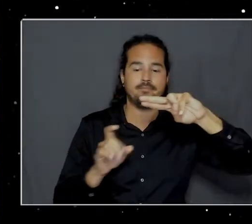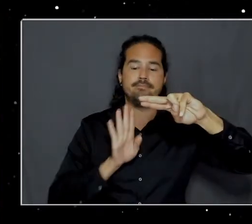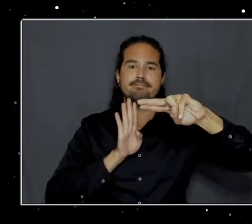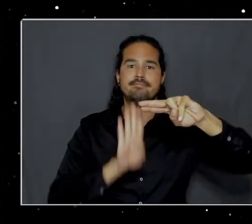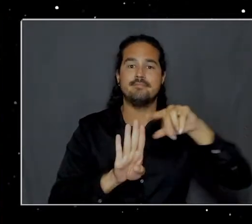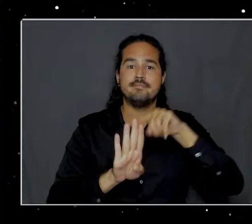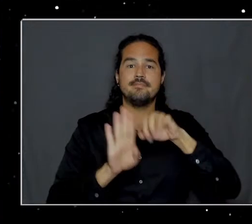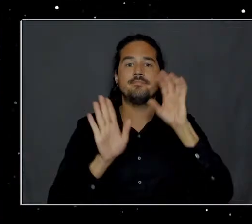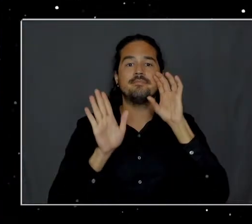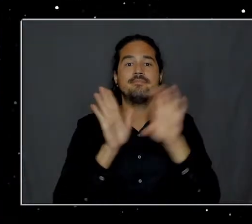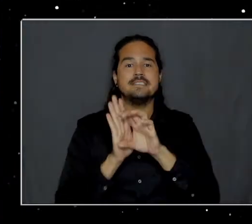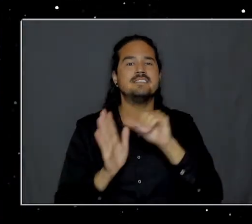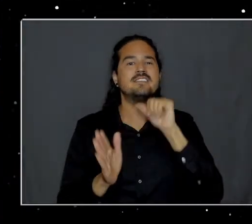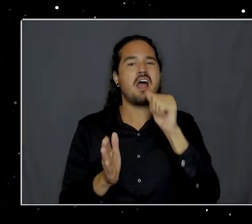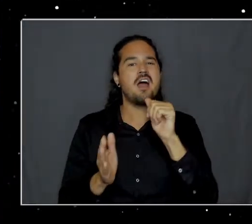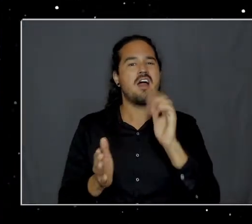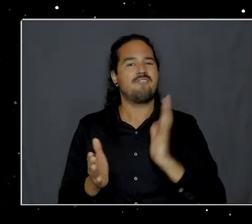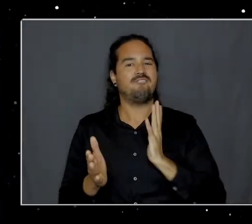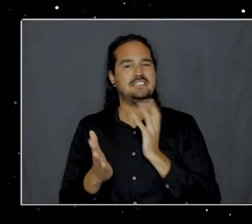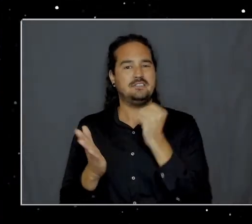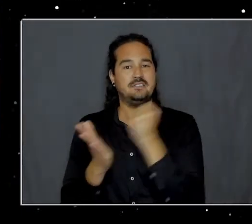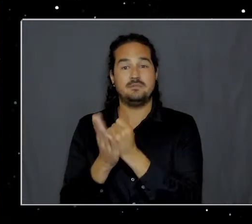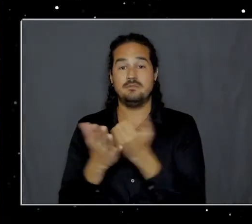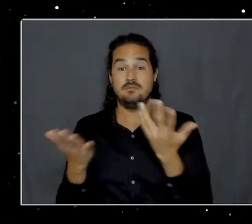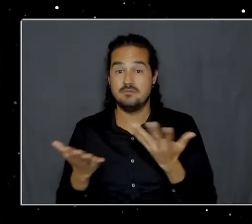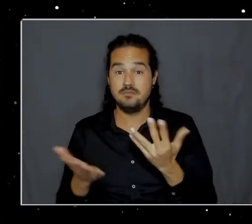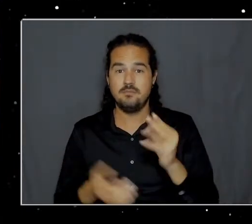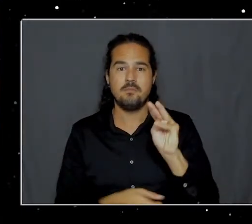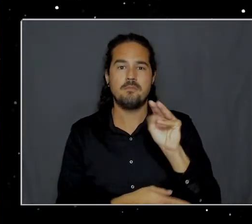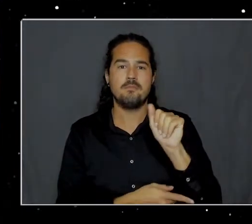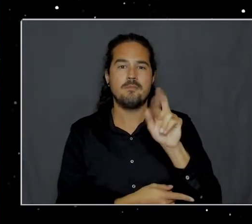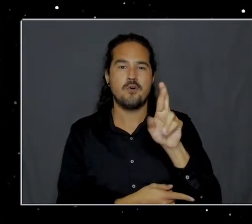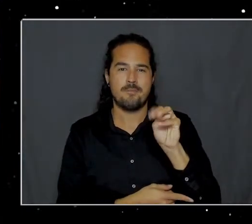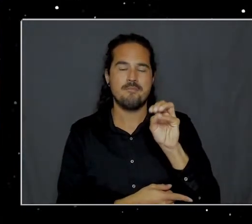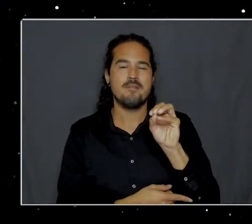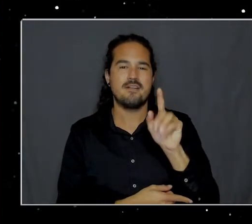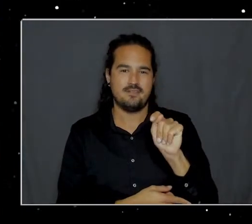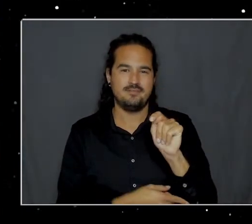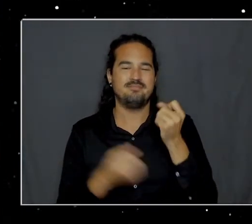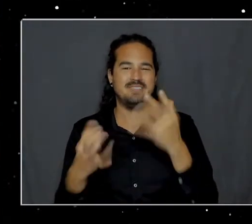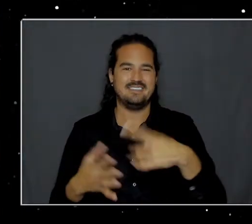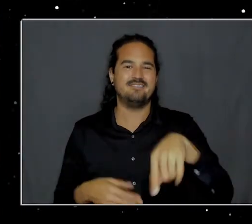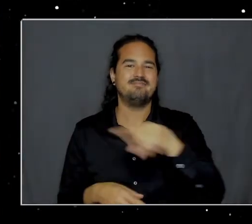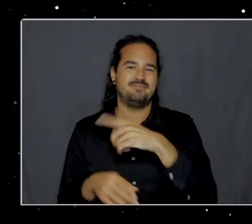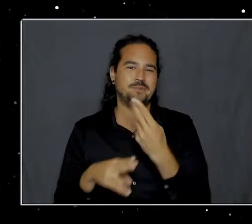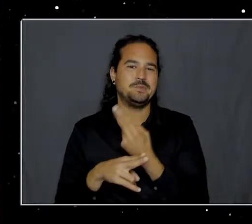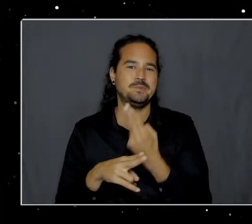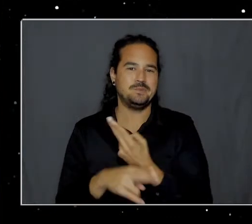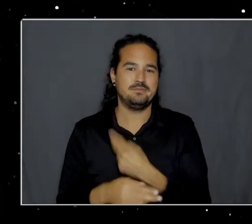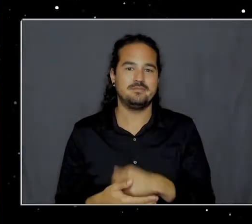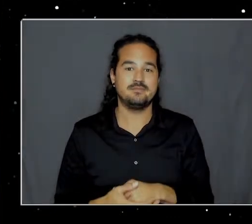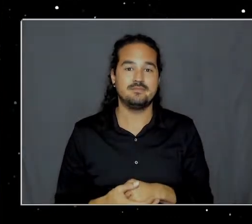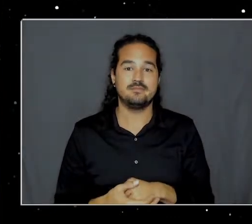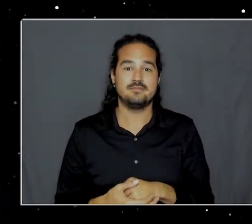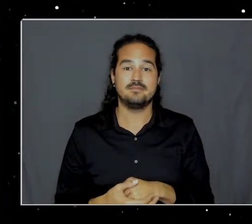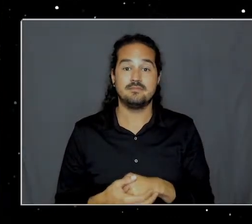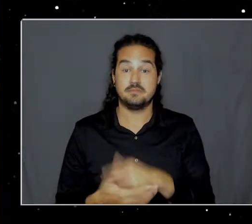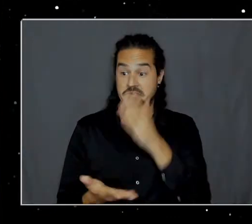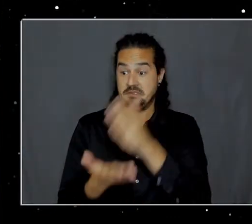MANY, THE MARMOT. BUT IVY DIDN'T STOP THERE. AT 16 YEARS OF AGE, WHILE A